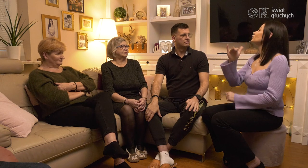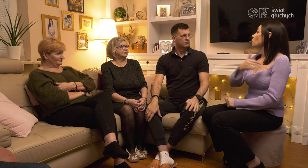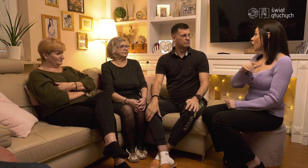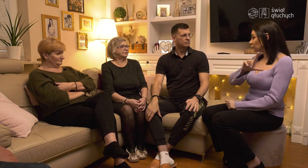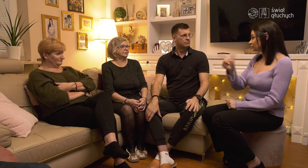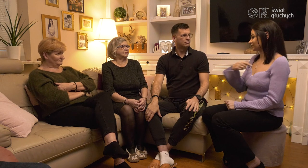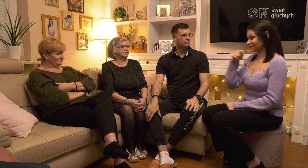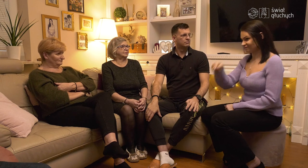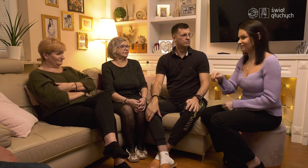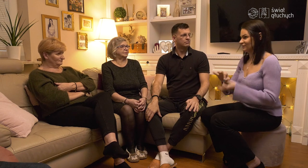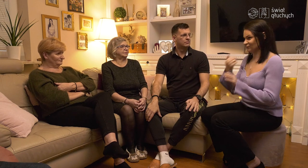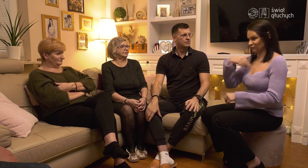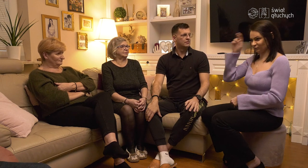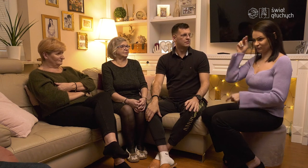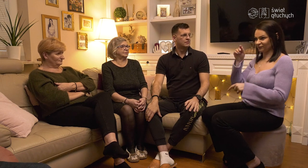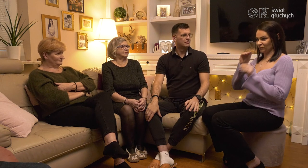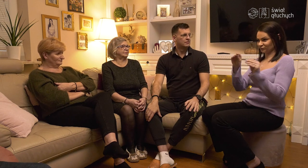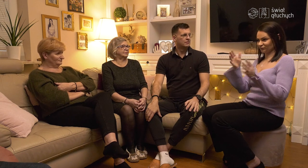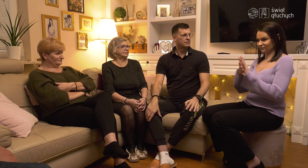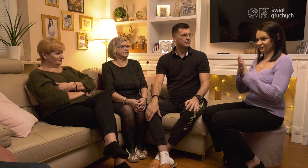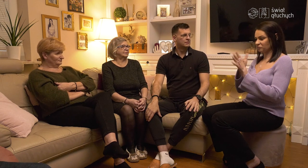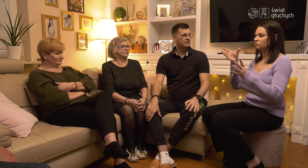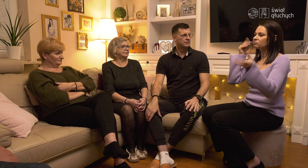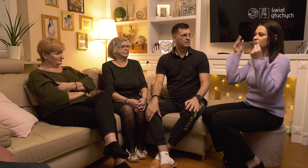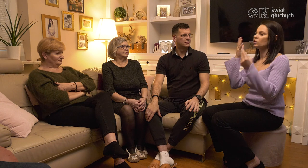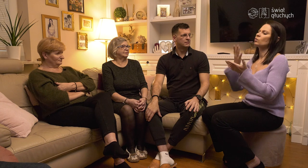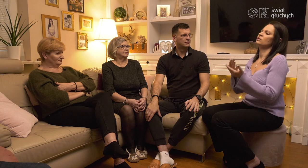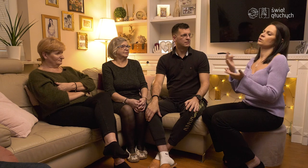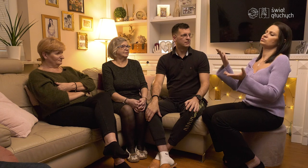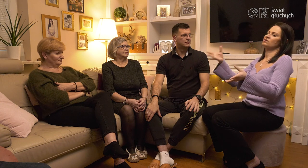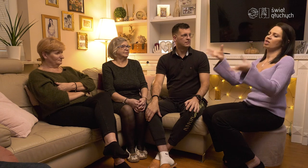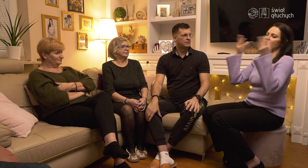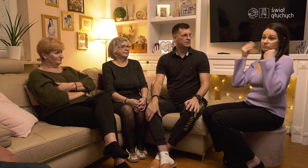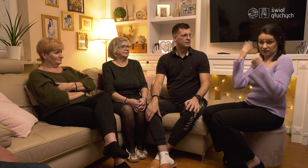but when I moved (to the school) on Łucka Street, I didn't understand what the teachers were signing. I forgot the signs! It was like this.